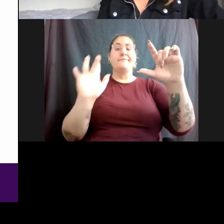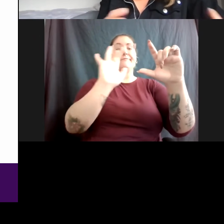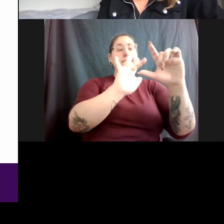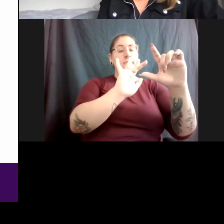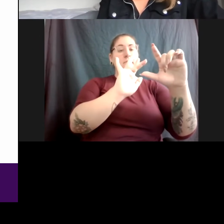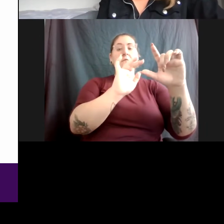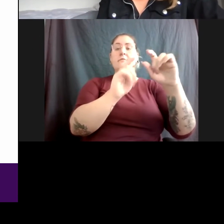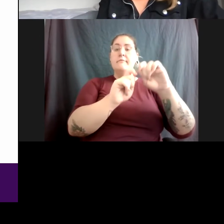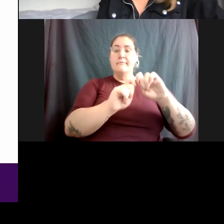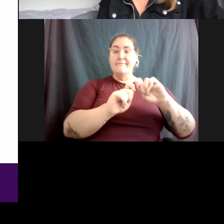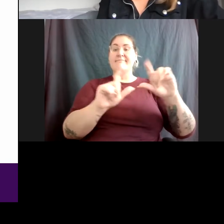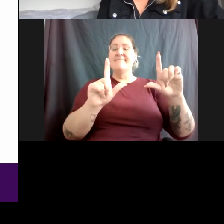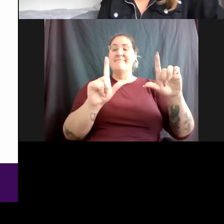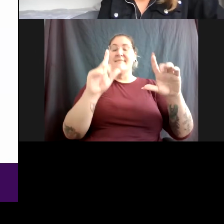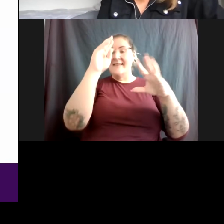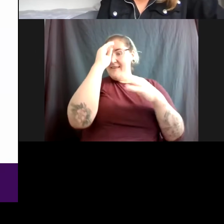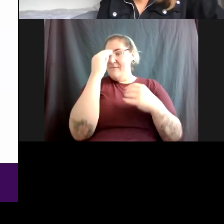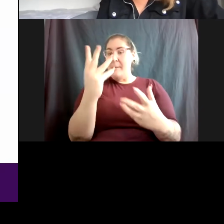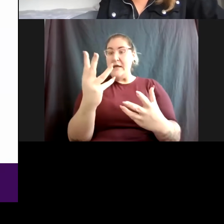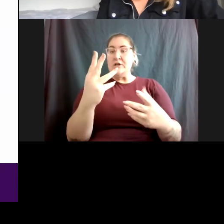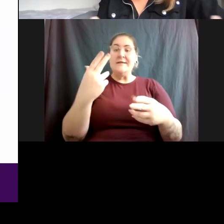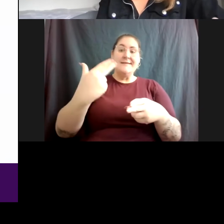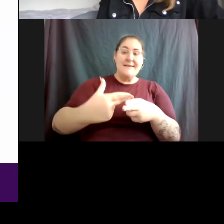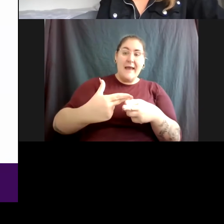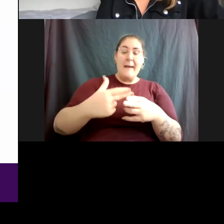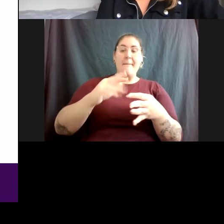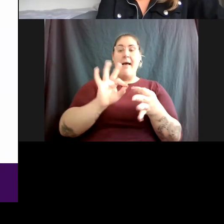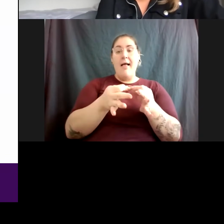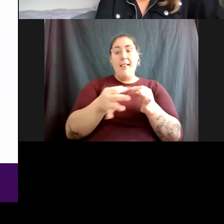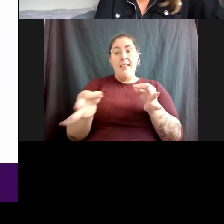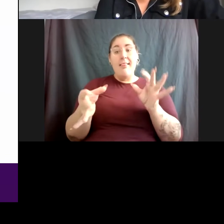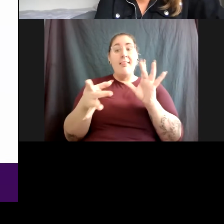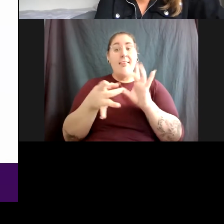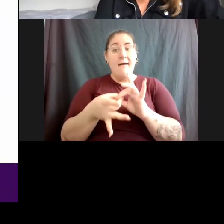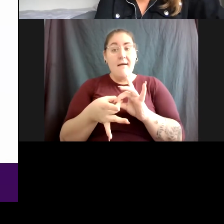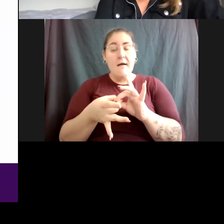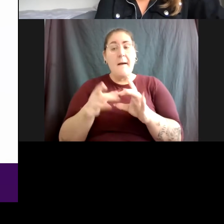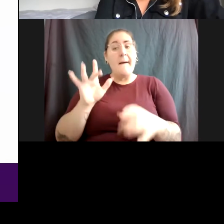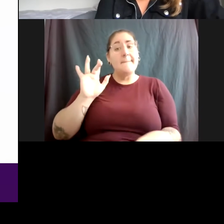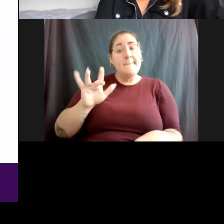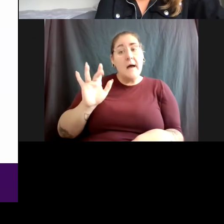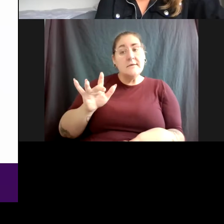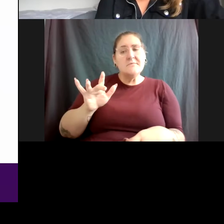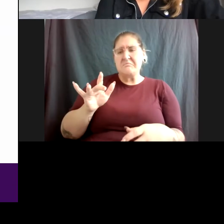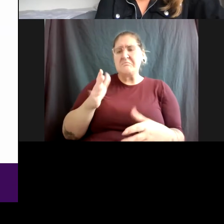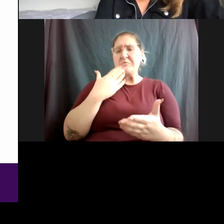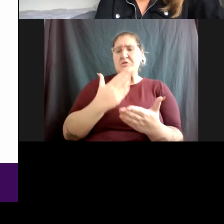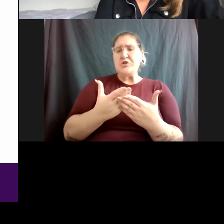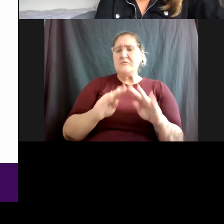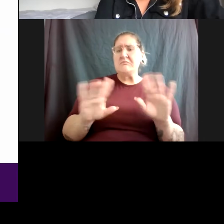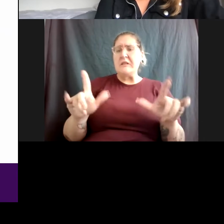a link, and a button. That is lovely, it is lovely and big. But, the fine motor skills